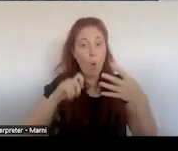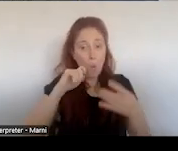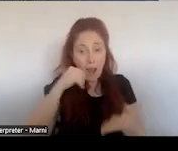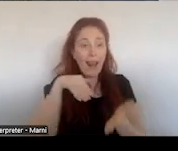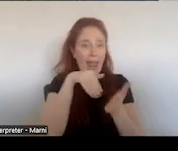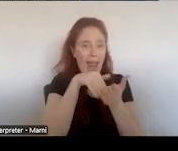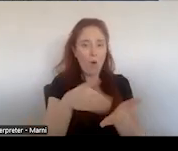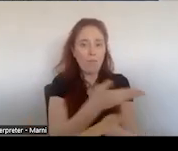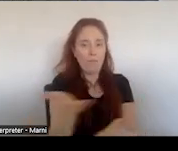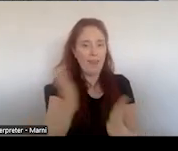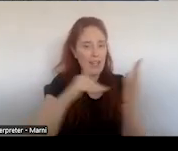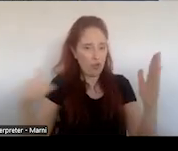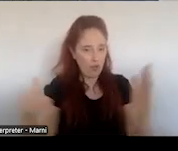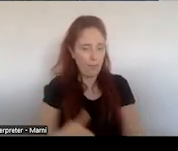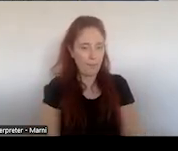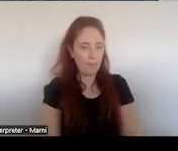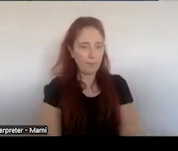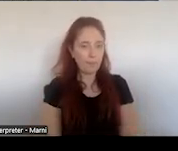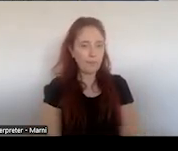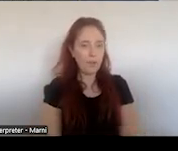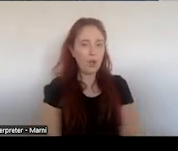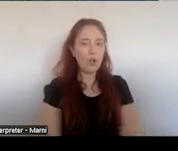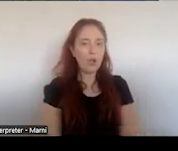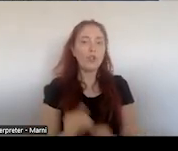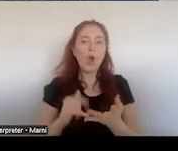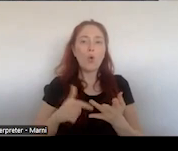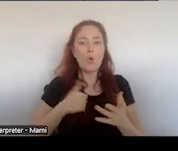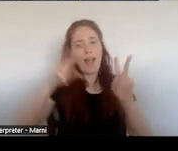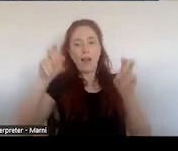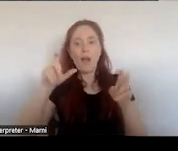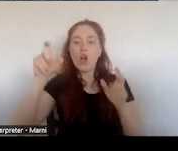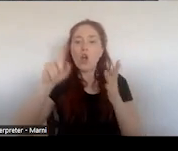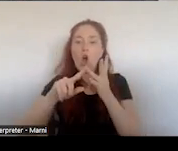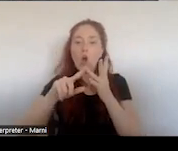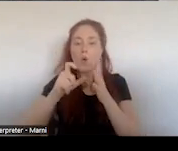Obviously in our role as the co-deliverer with Office for the Arts of those initiatives,